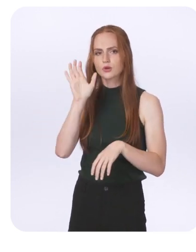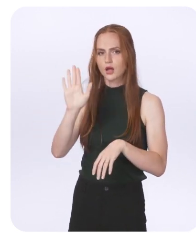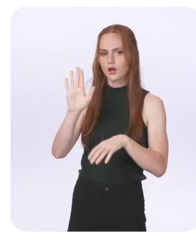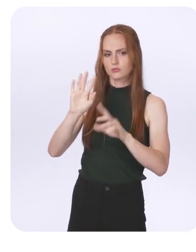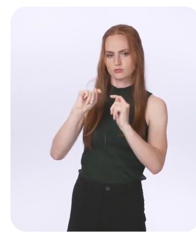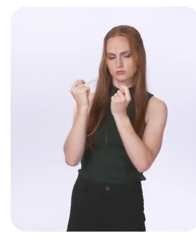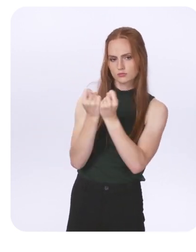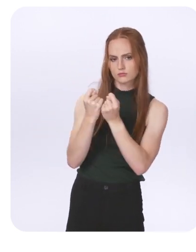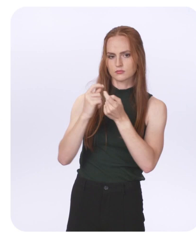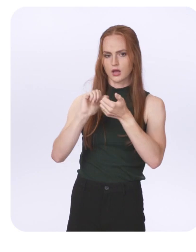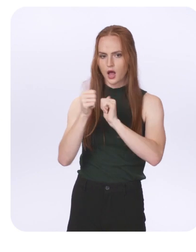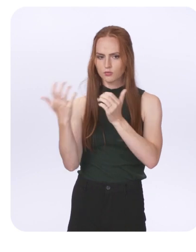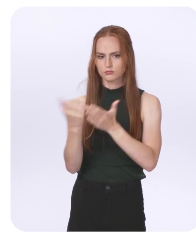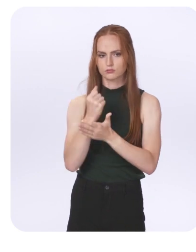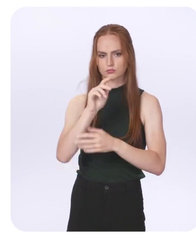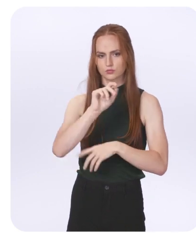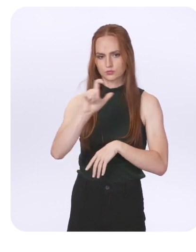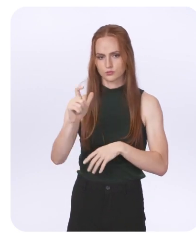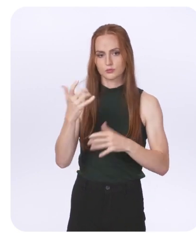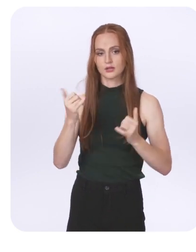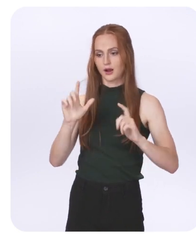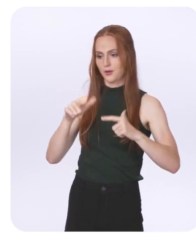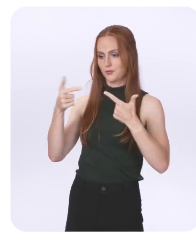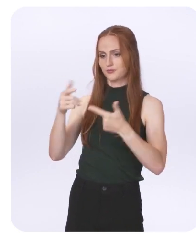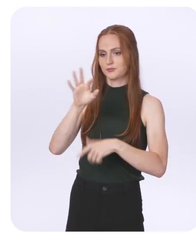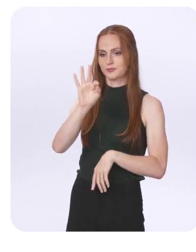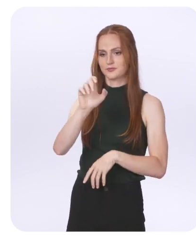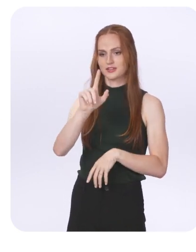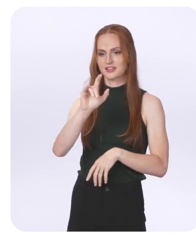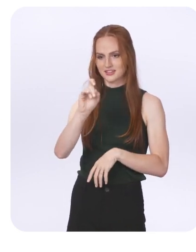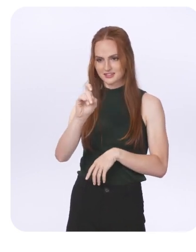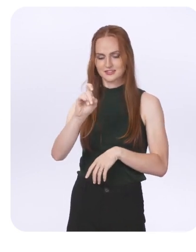I’ll pass it over to Felix to start with prelaunch tools.